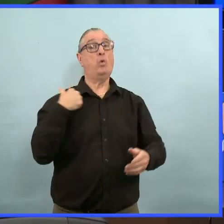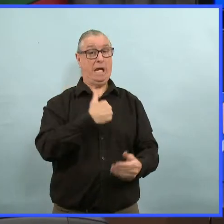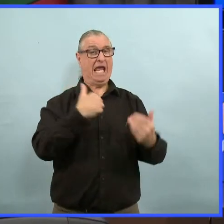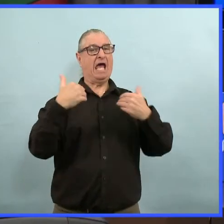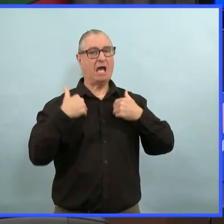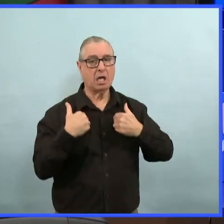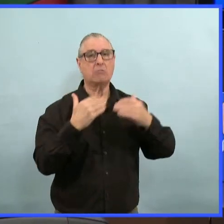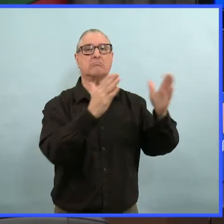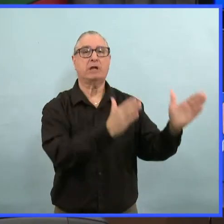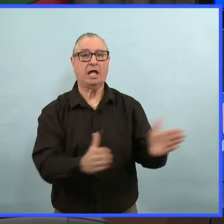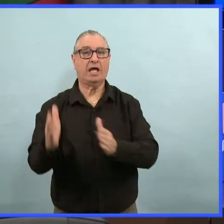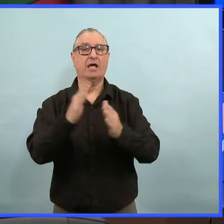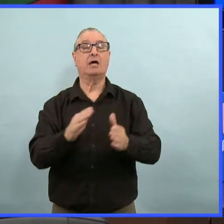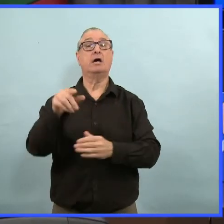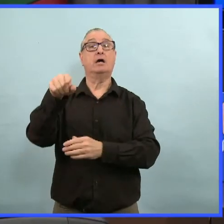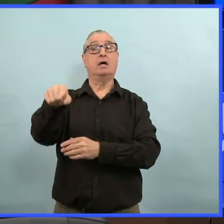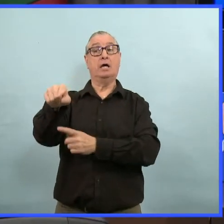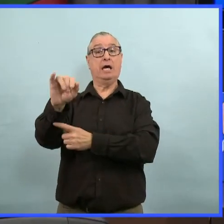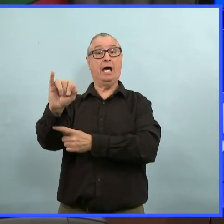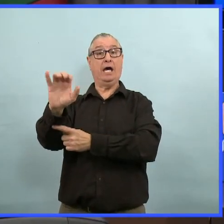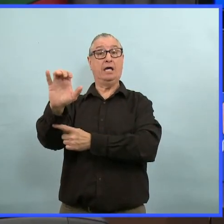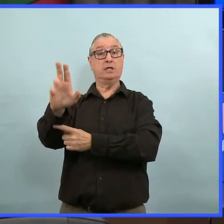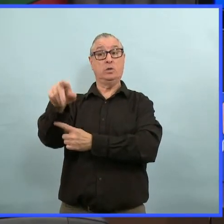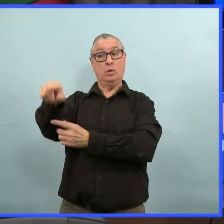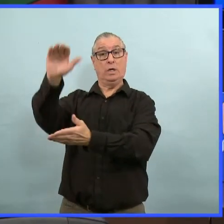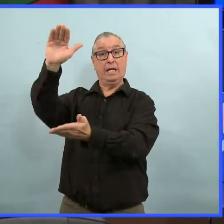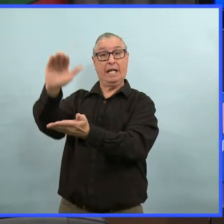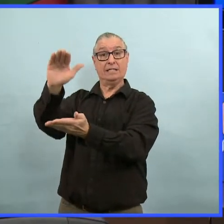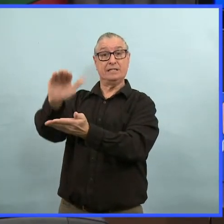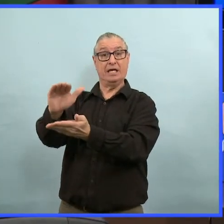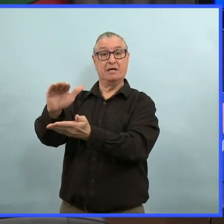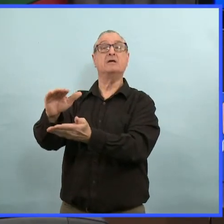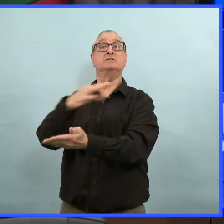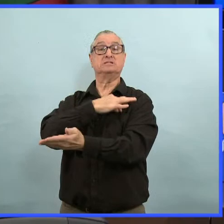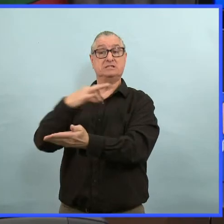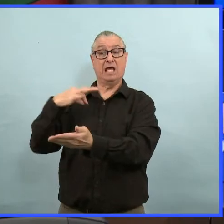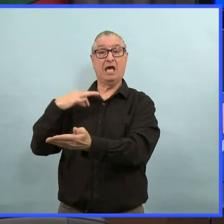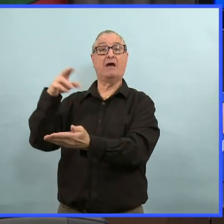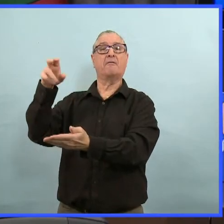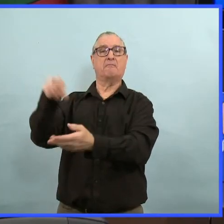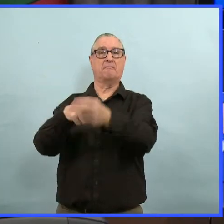beds we have a plan for um returning to operations in acute care facilities